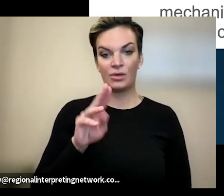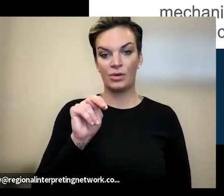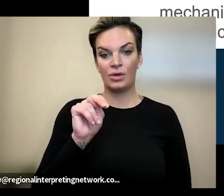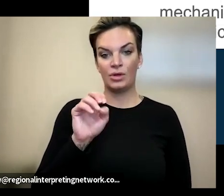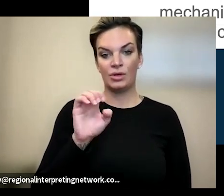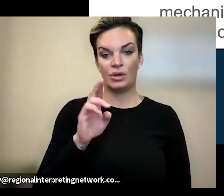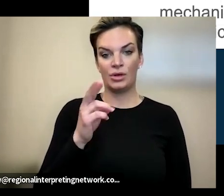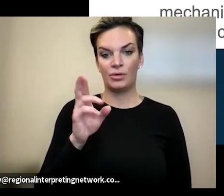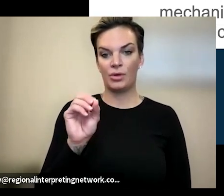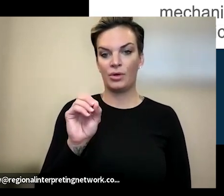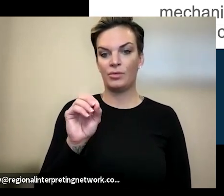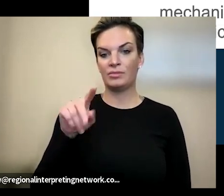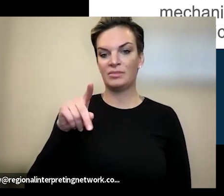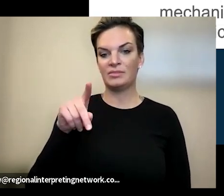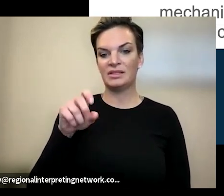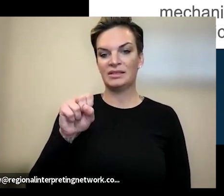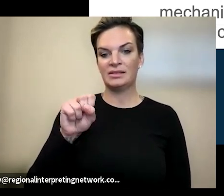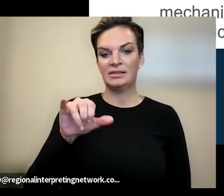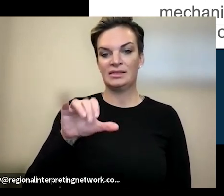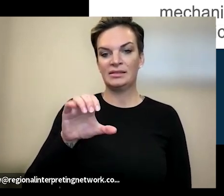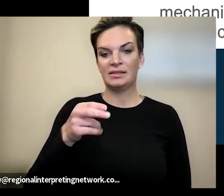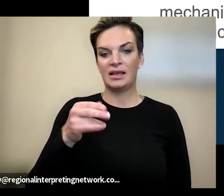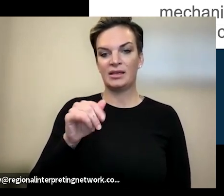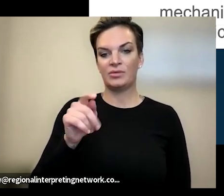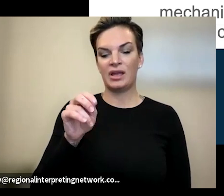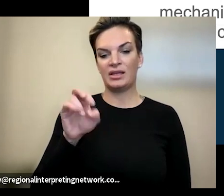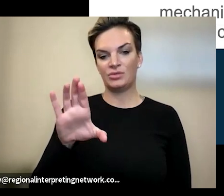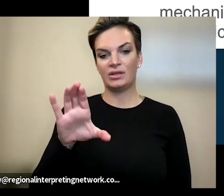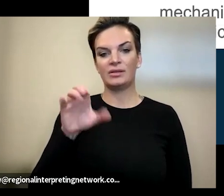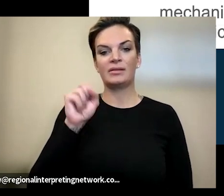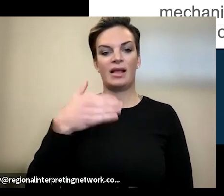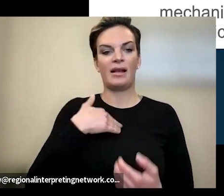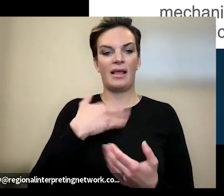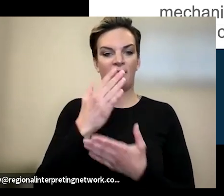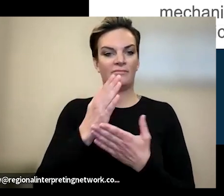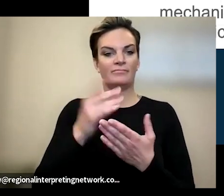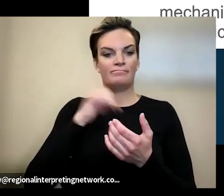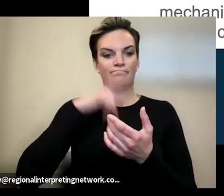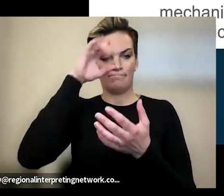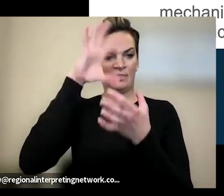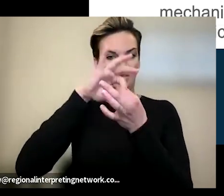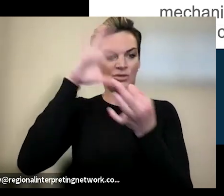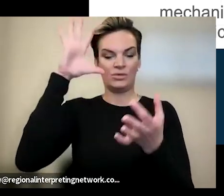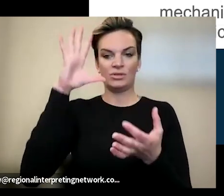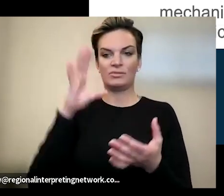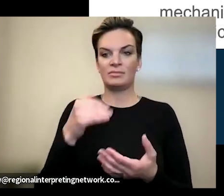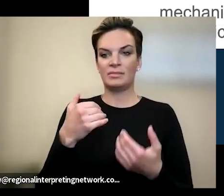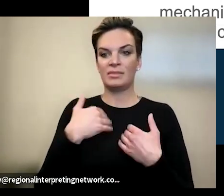there um can be a period of transient psychosis, attributable potentially to neuroinflammation,